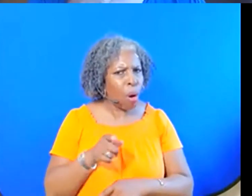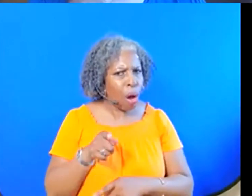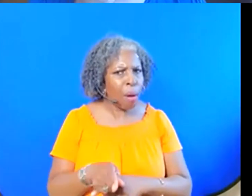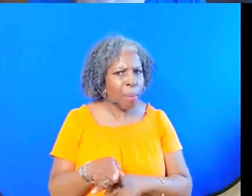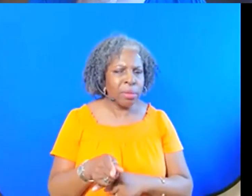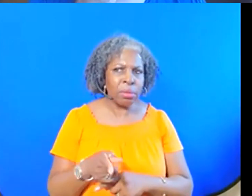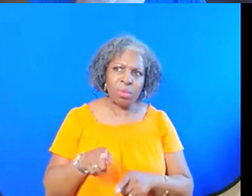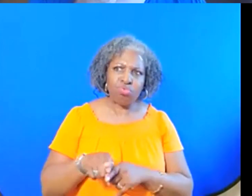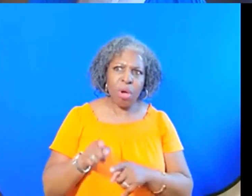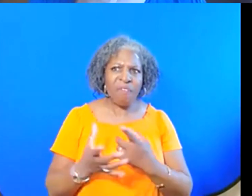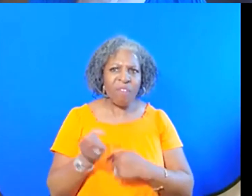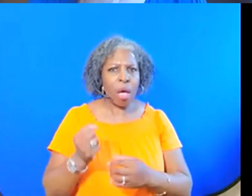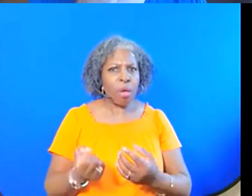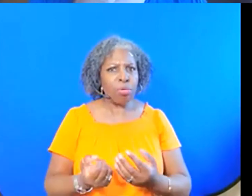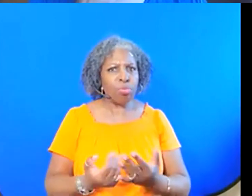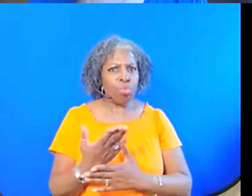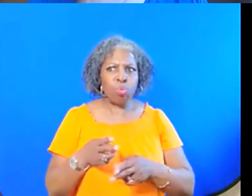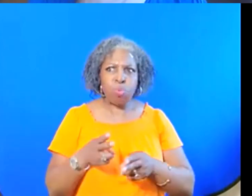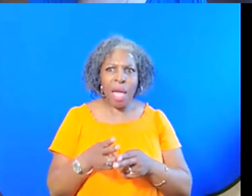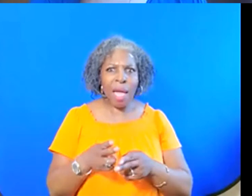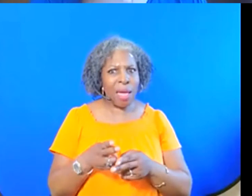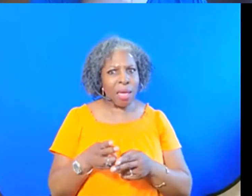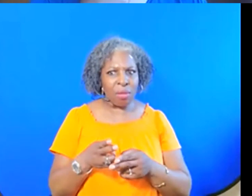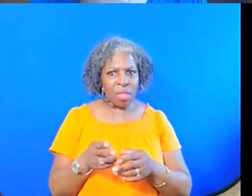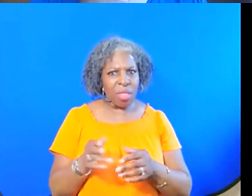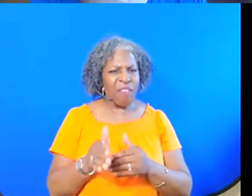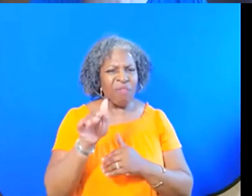And we get, you know, like early days, it's not just me talking,